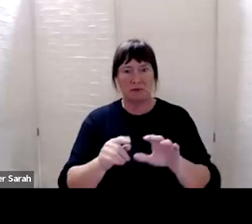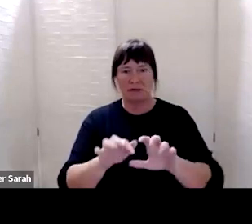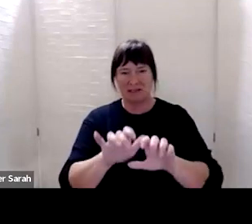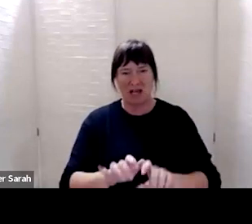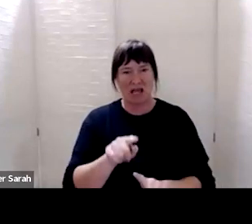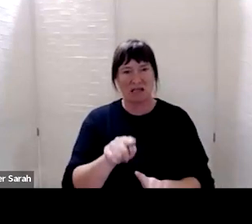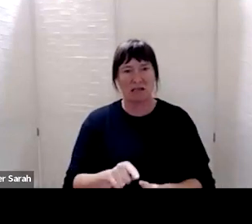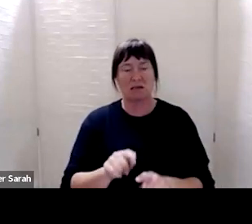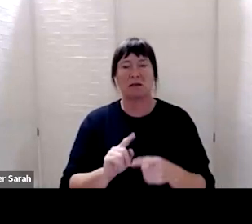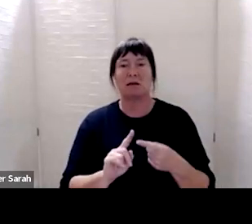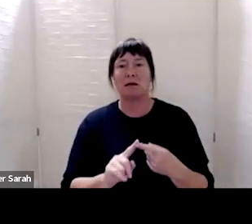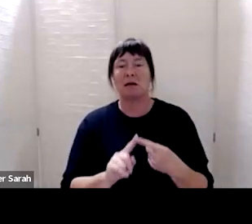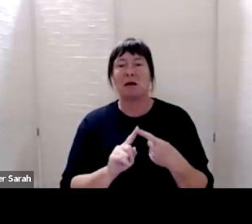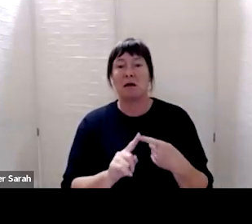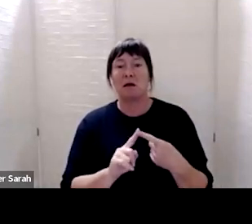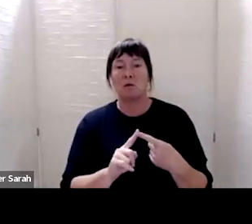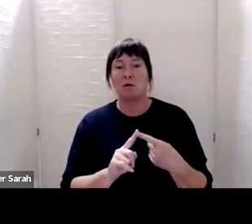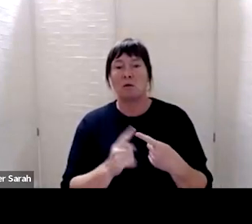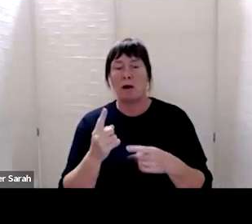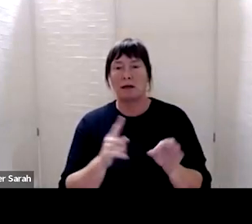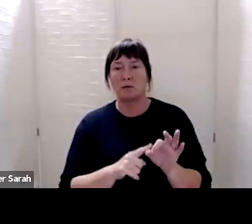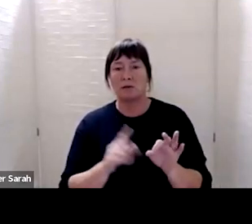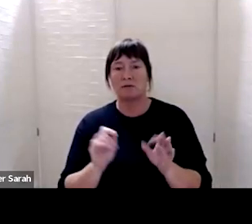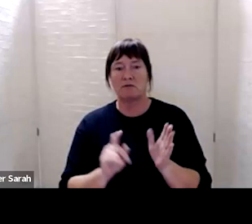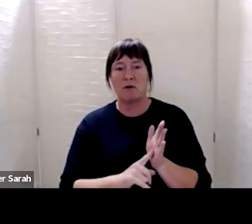And one I have here from Lynn asks,